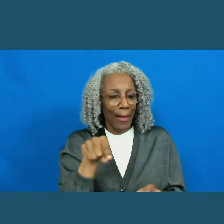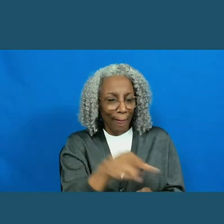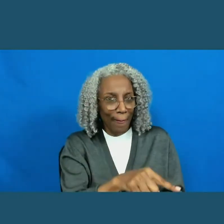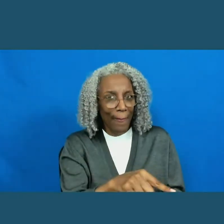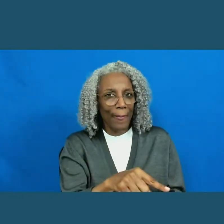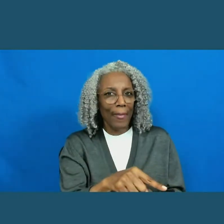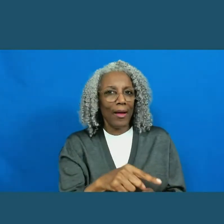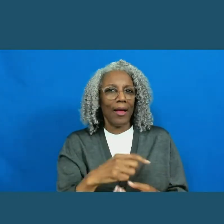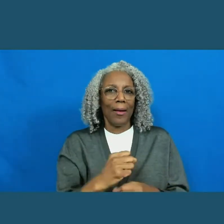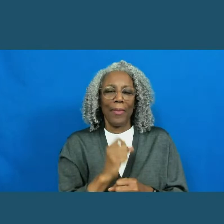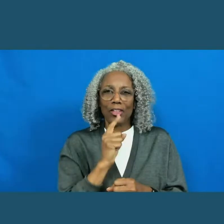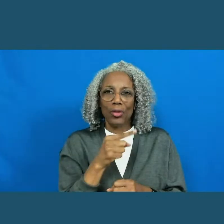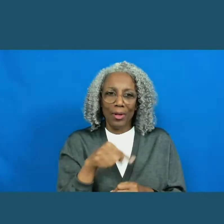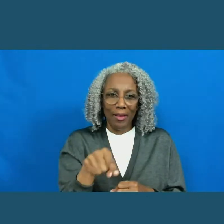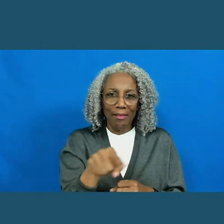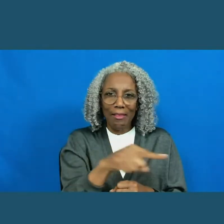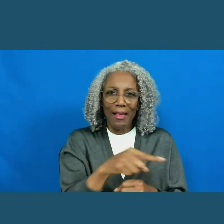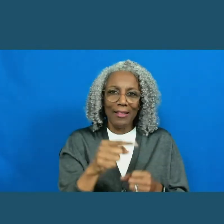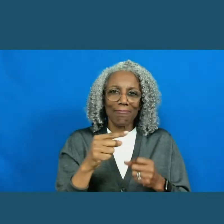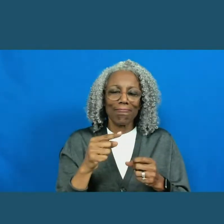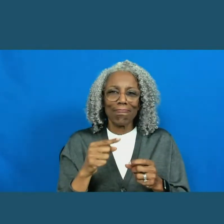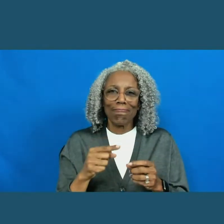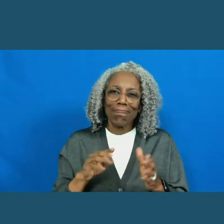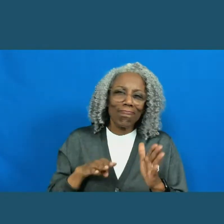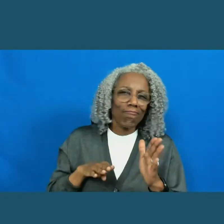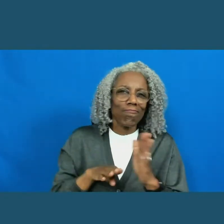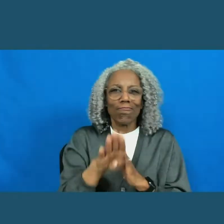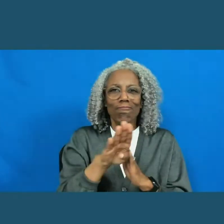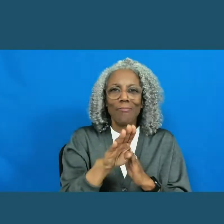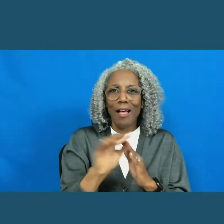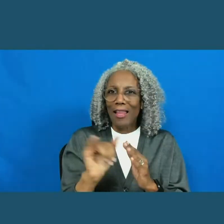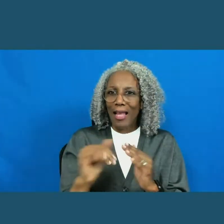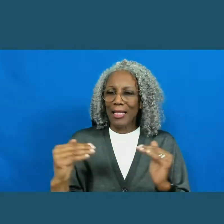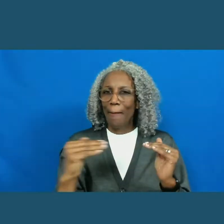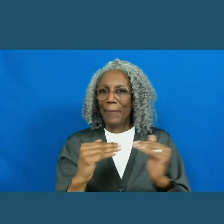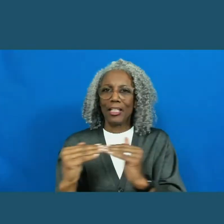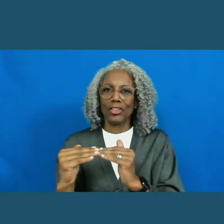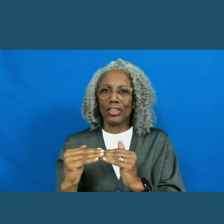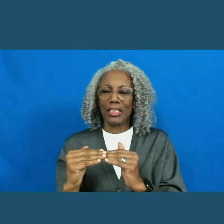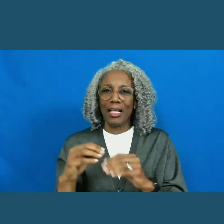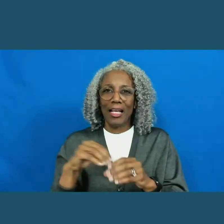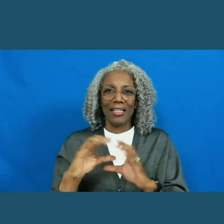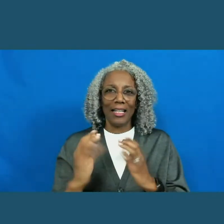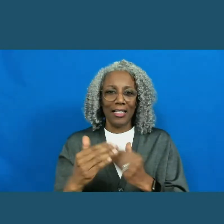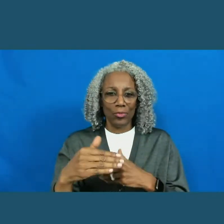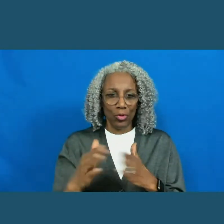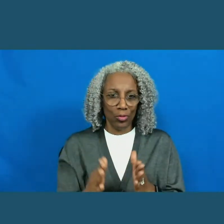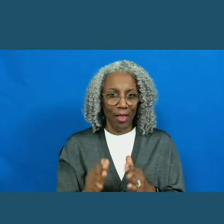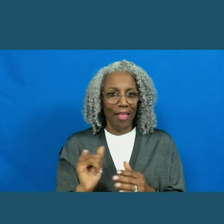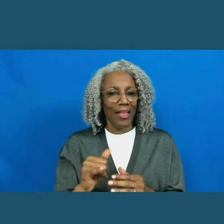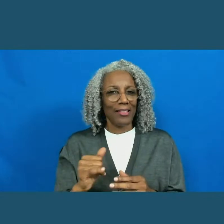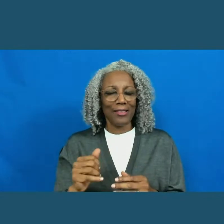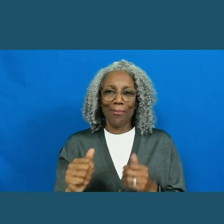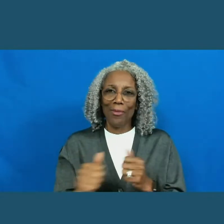Who we know we owe it to make sure that they are excelling as